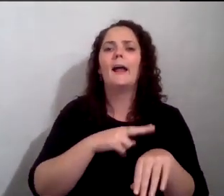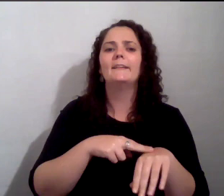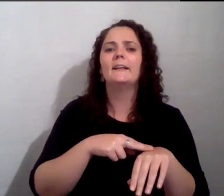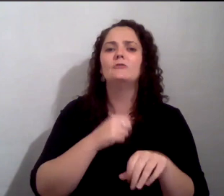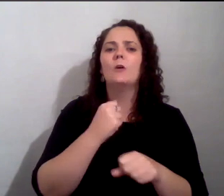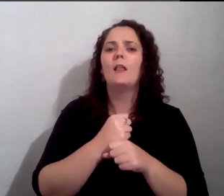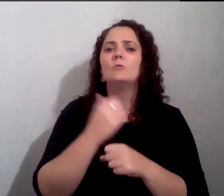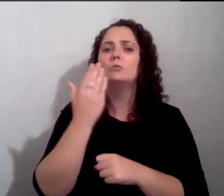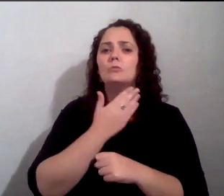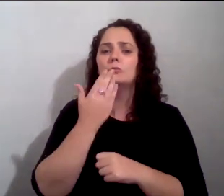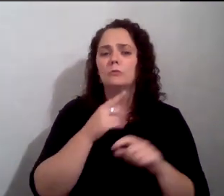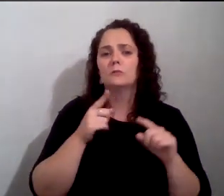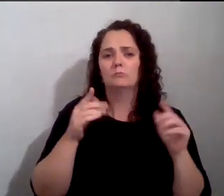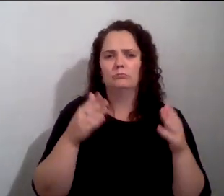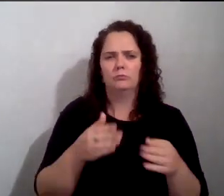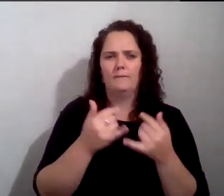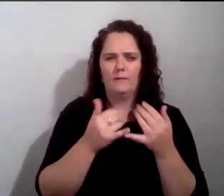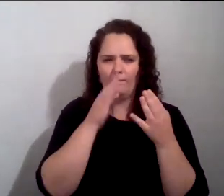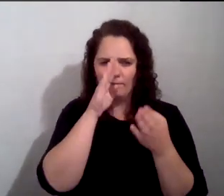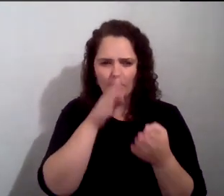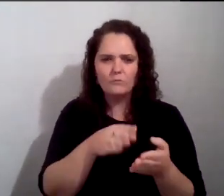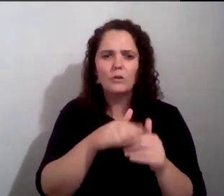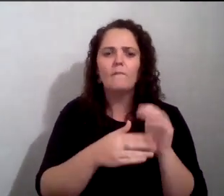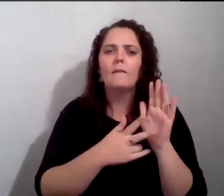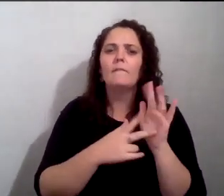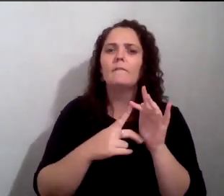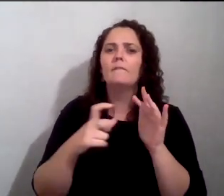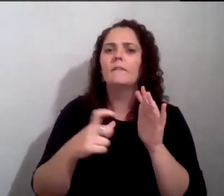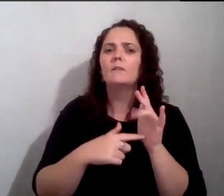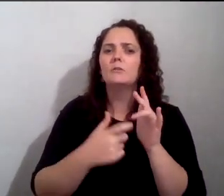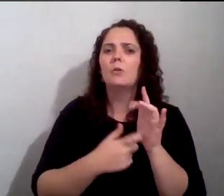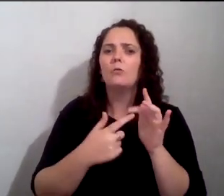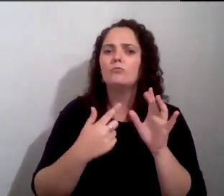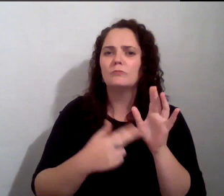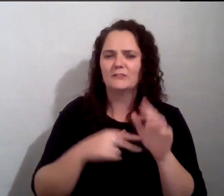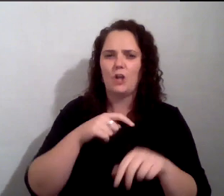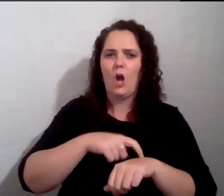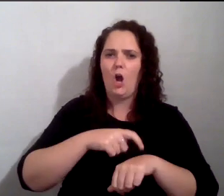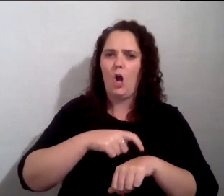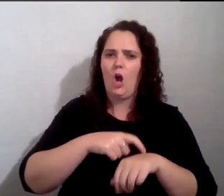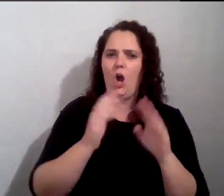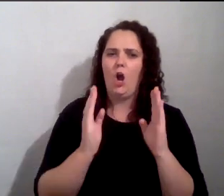in Melbourne. It's very Victorian, I mean in terms of the time period,